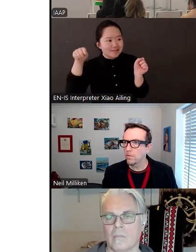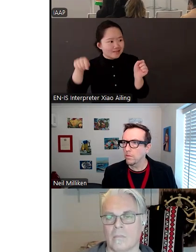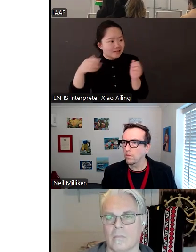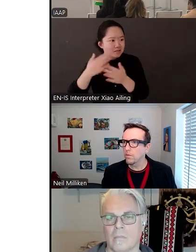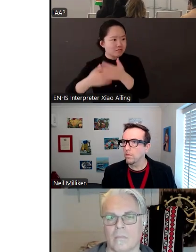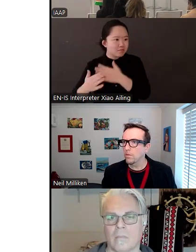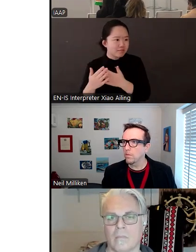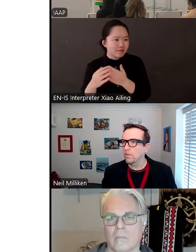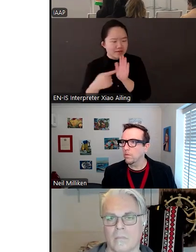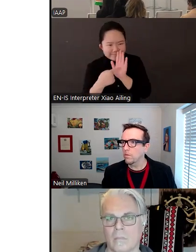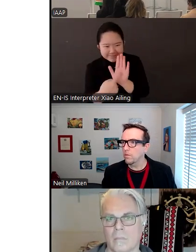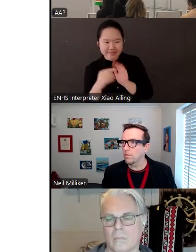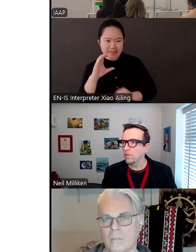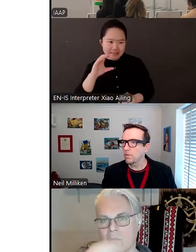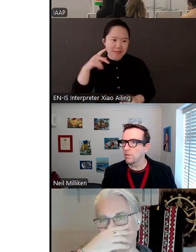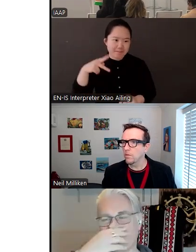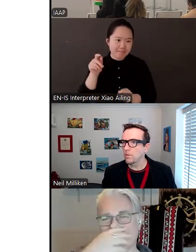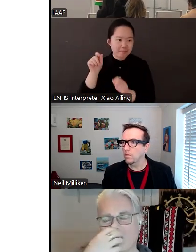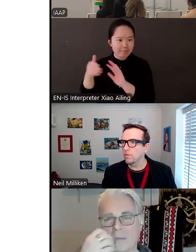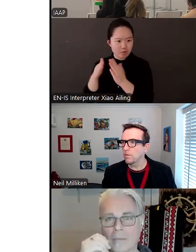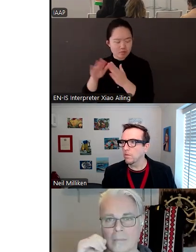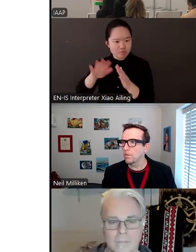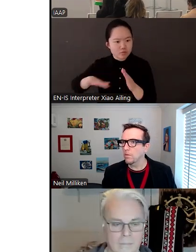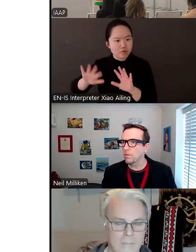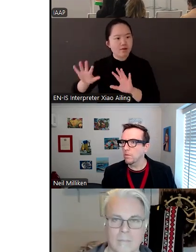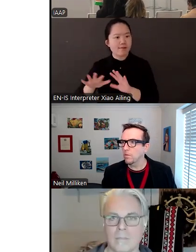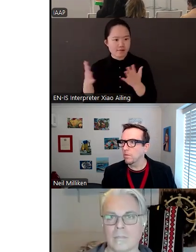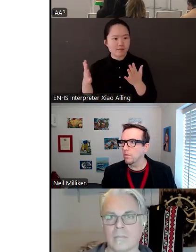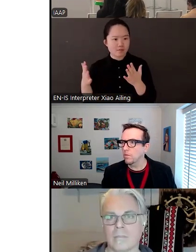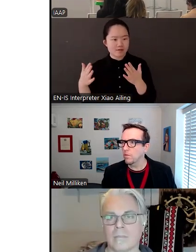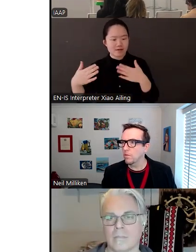In this case, I think that was the important part of it for now. Yeah.